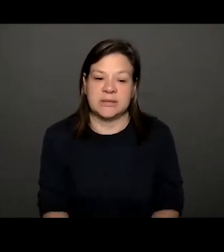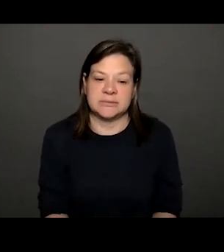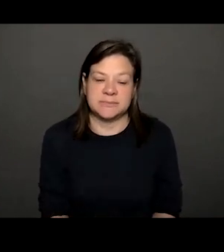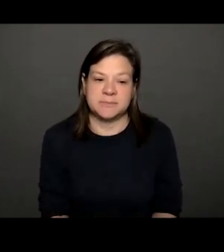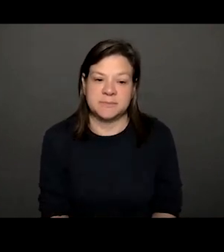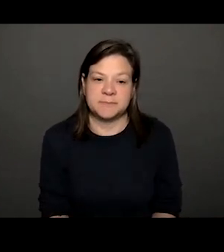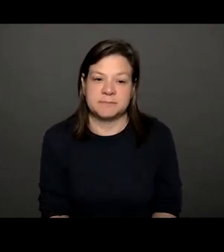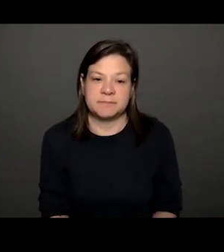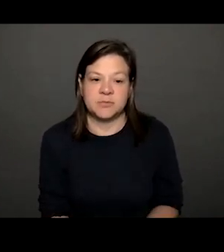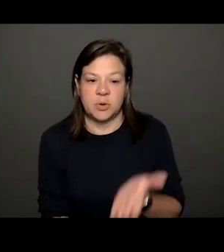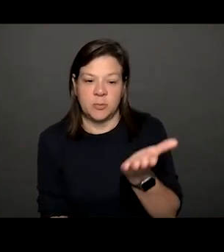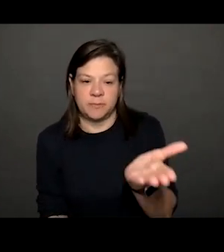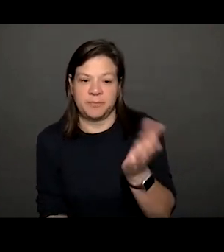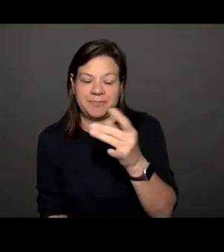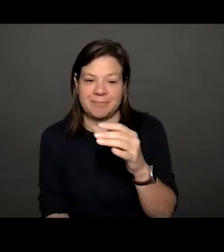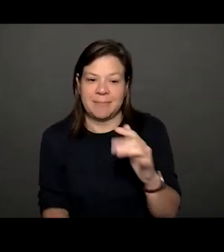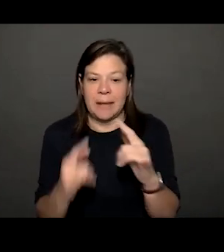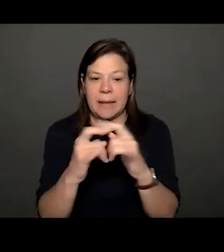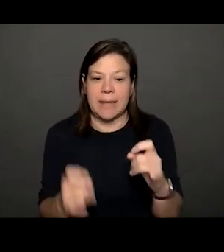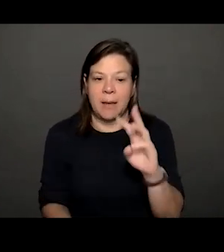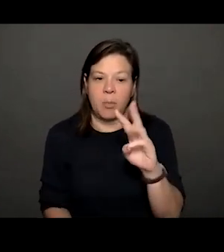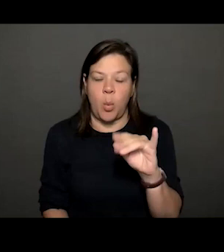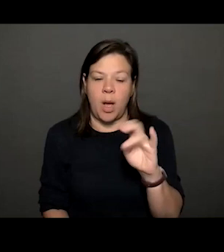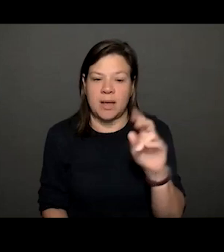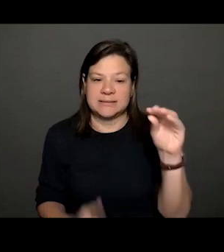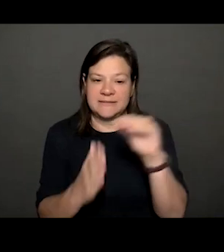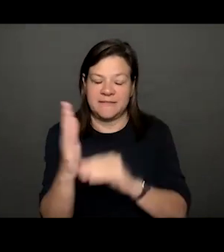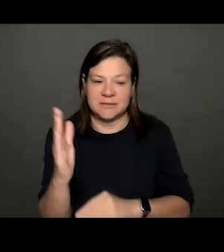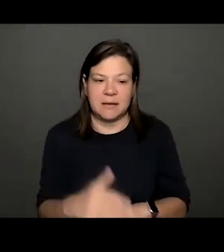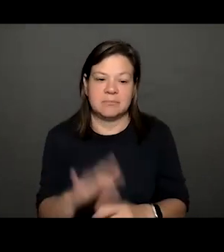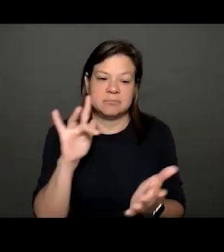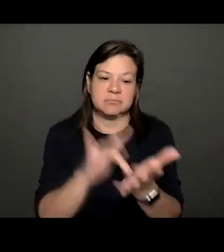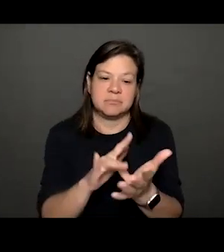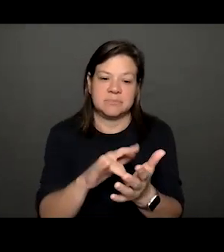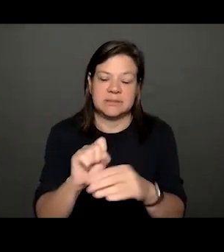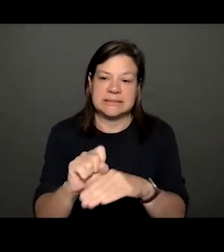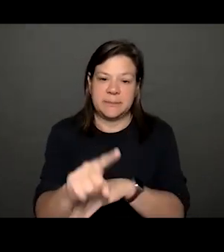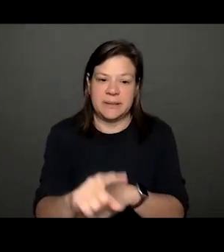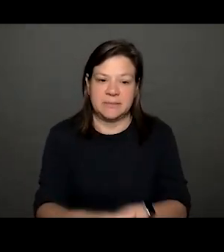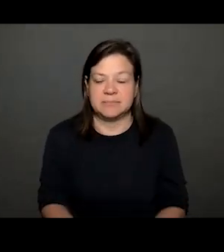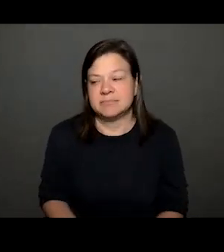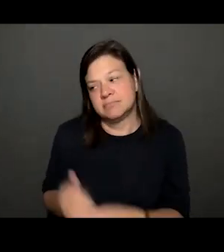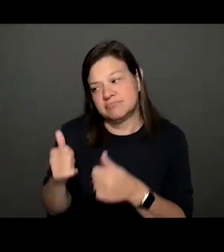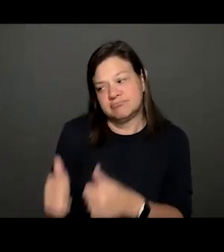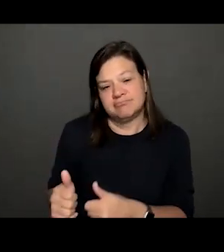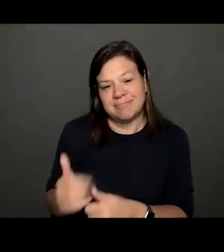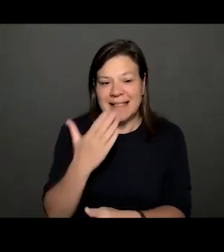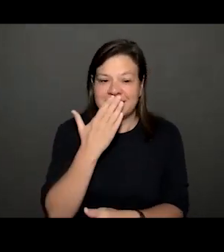AND I AM GOING TO HIT SUBMIT. SWEET, THANKS FOR SUBMITTING THE FORM, WE RECEIVED YOUR INFORMATION.